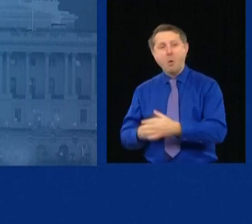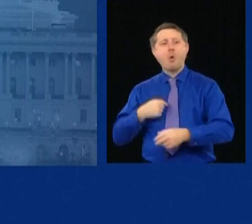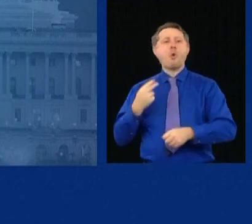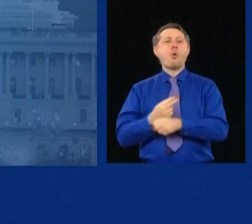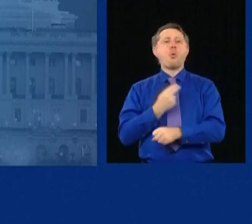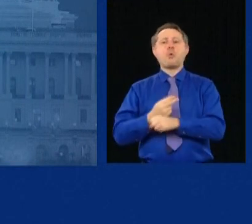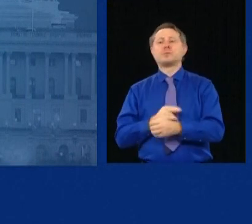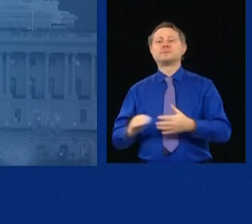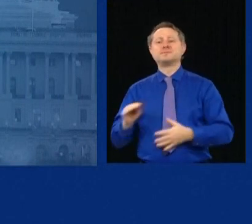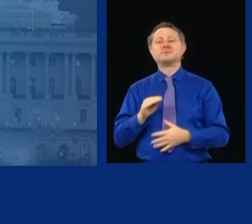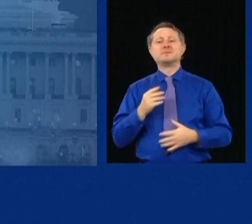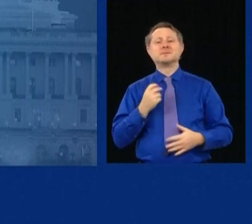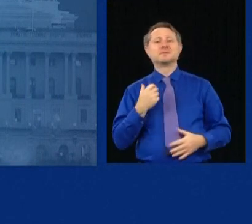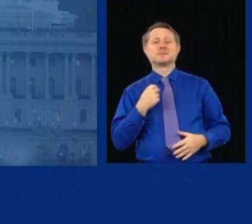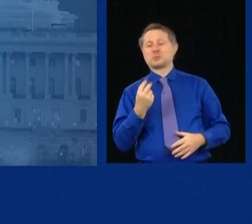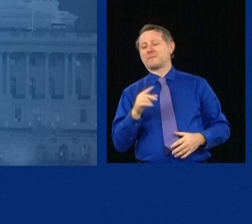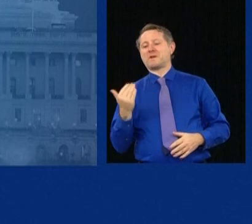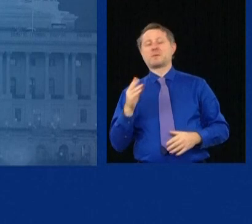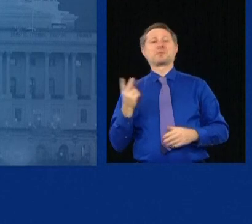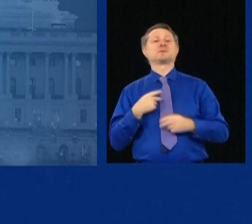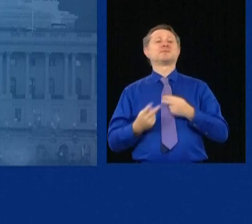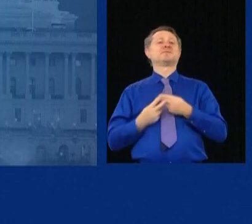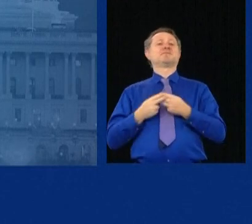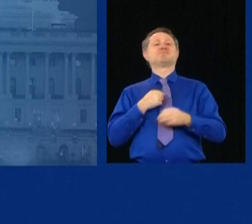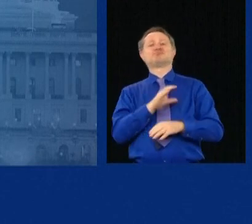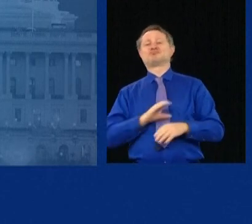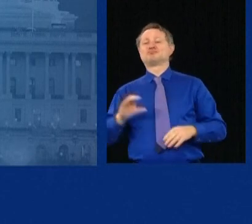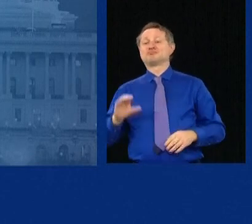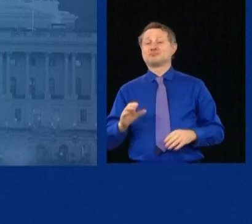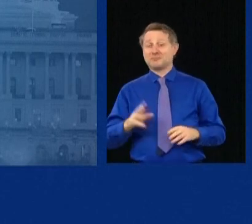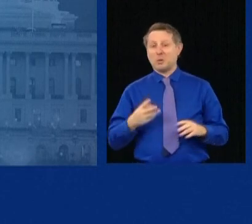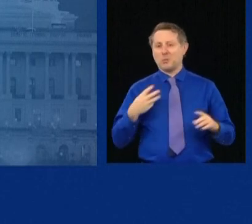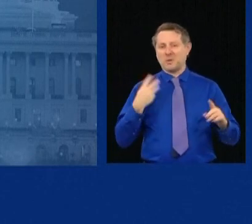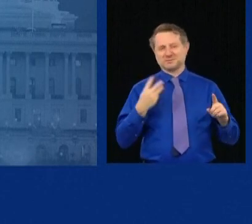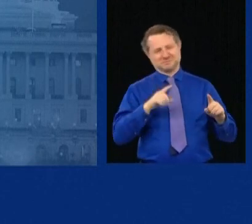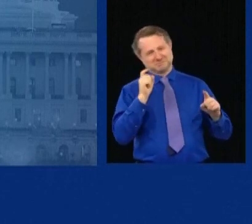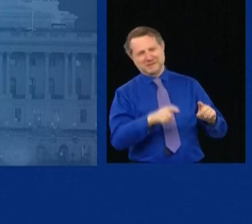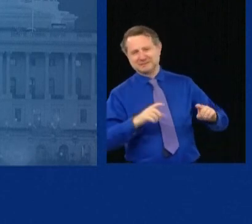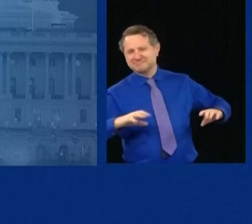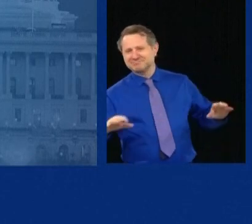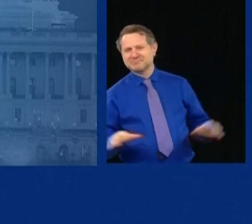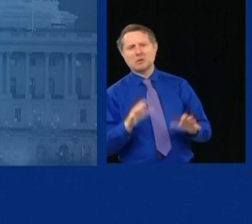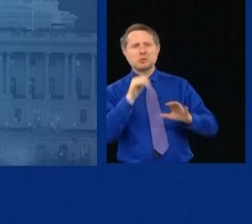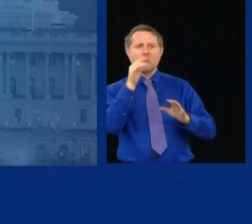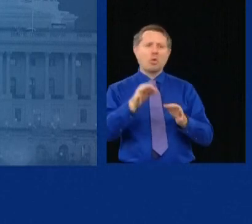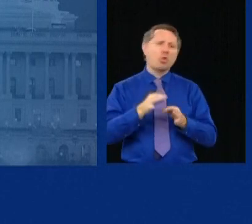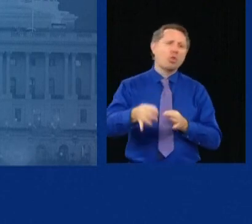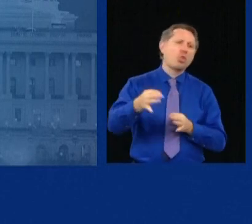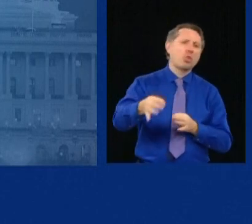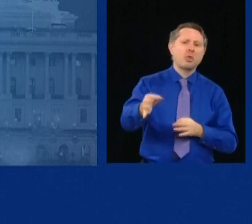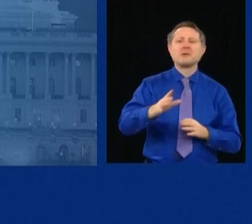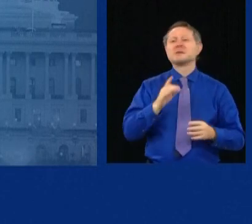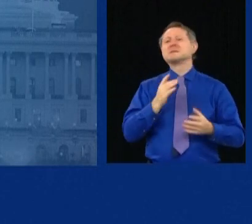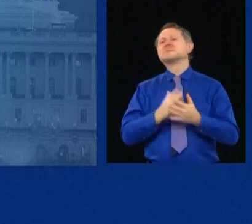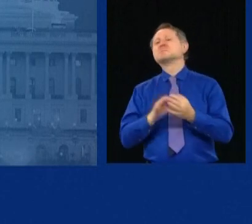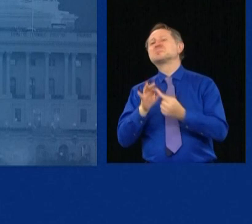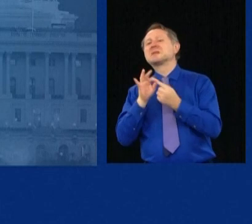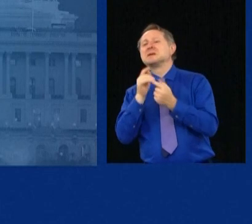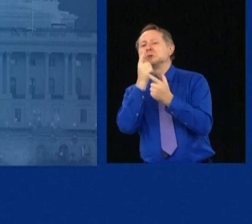OR NOT. SO THAT WOULD BE A MAJOR BOOST. BUT WASHINGTON HAS TO ACT.